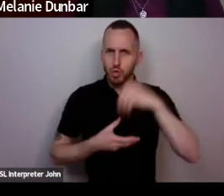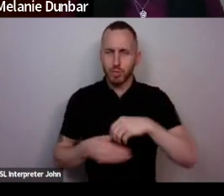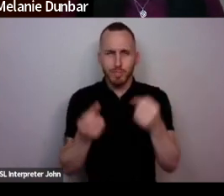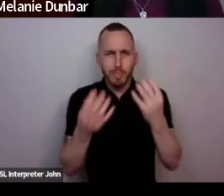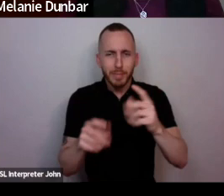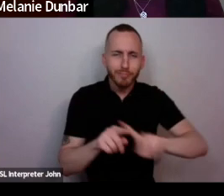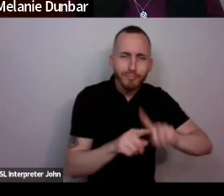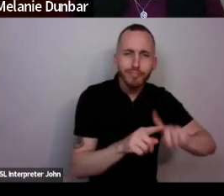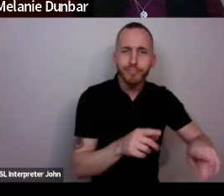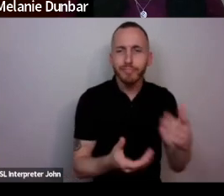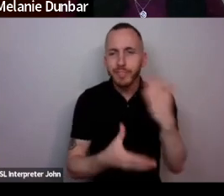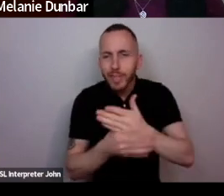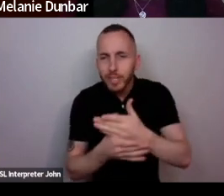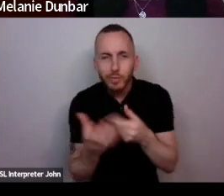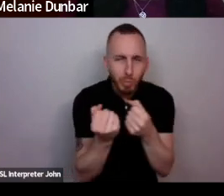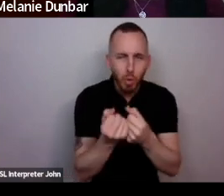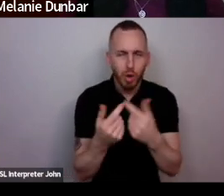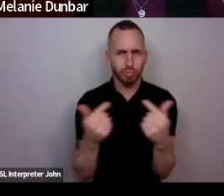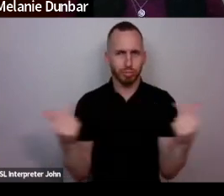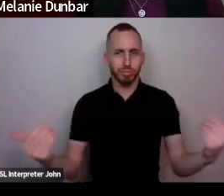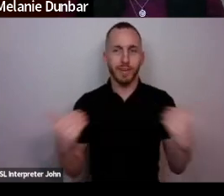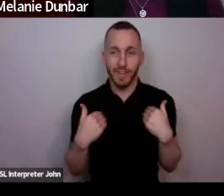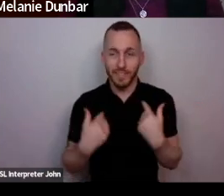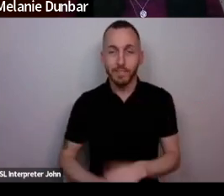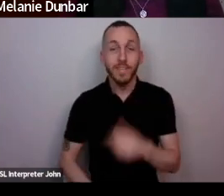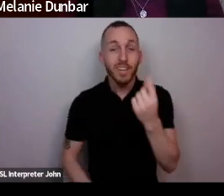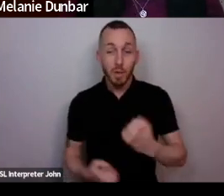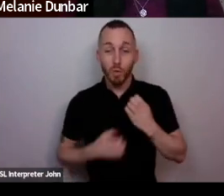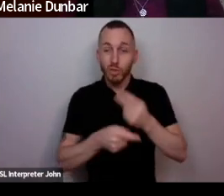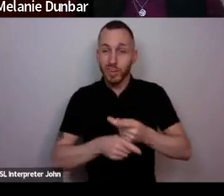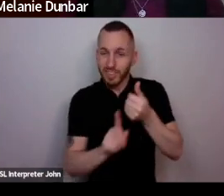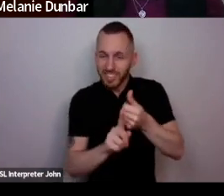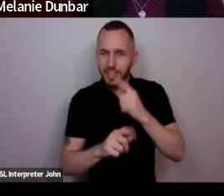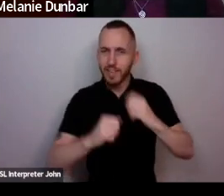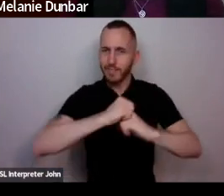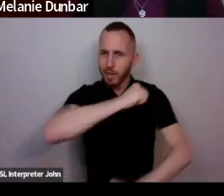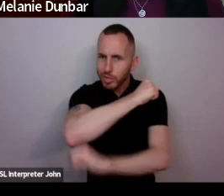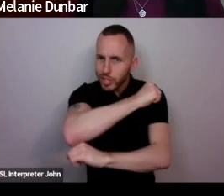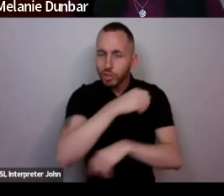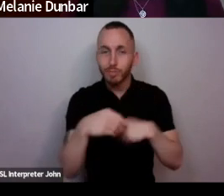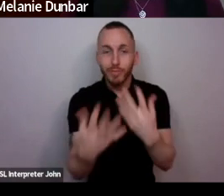of disaster emotional care as a foundation, providing support, reassurance, acceptance,